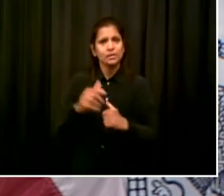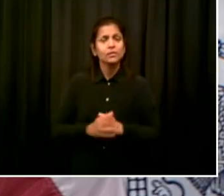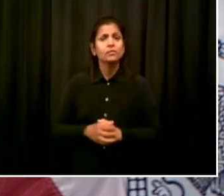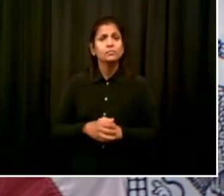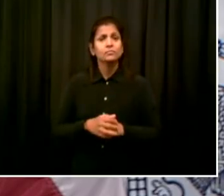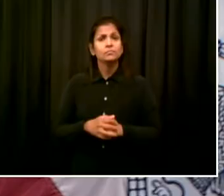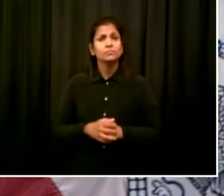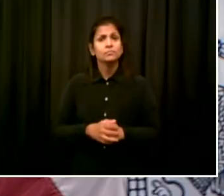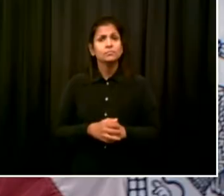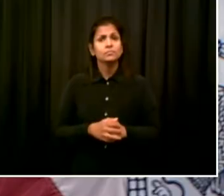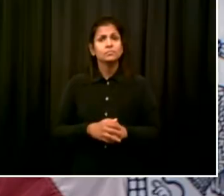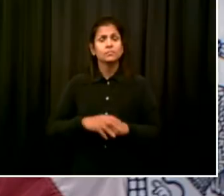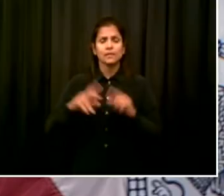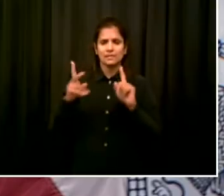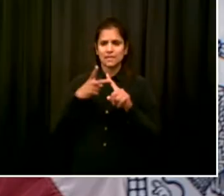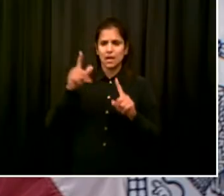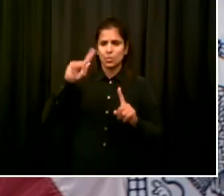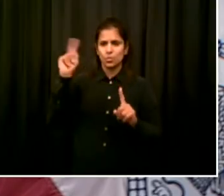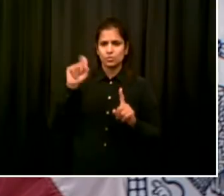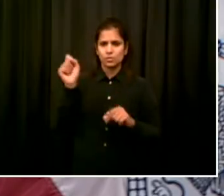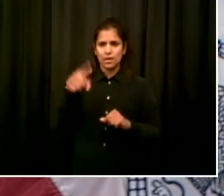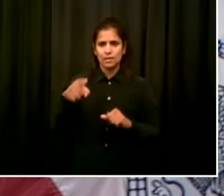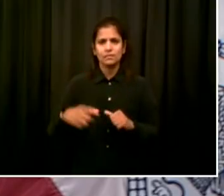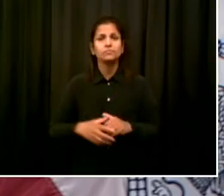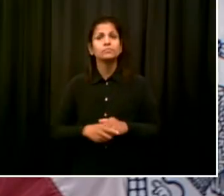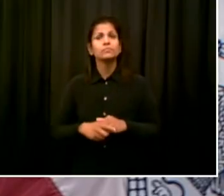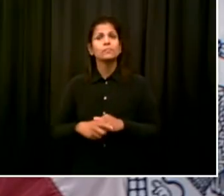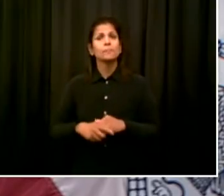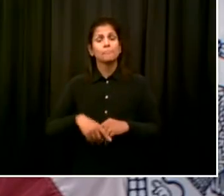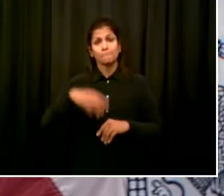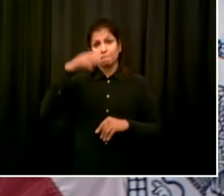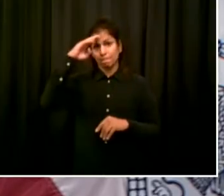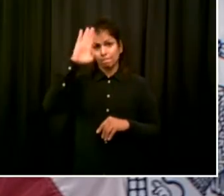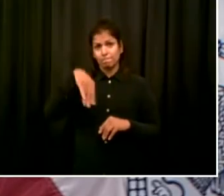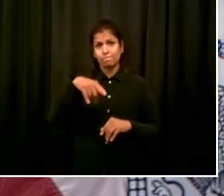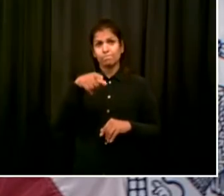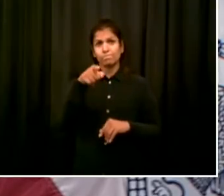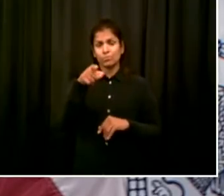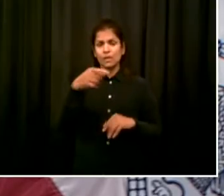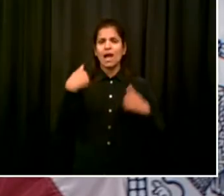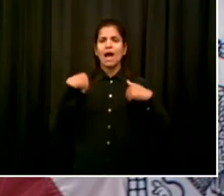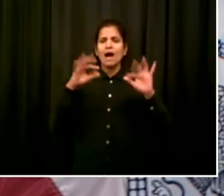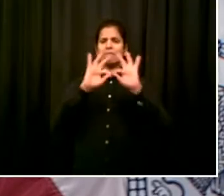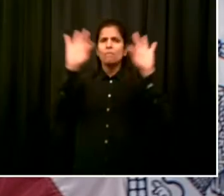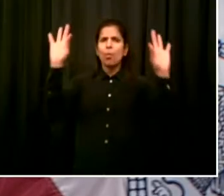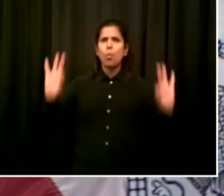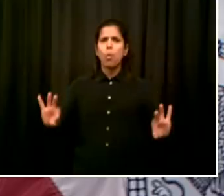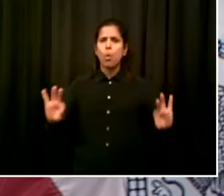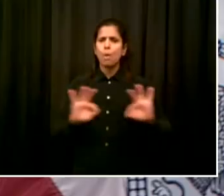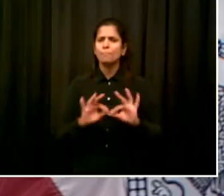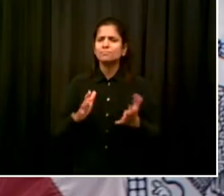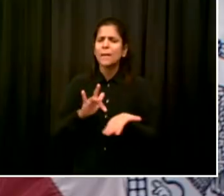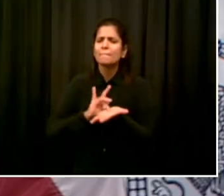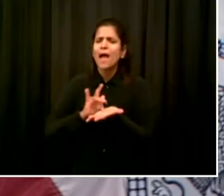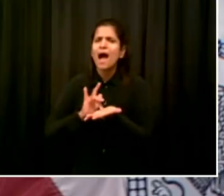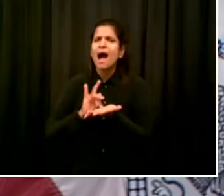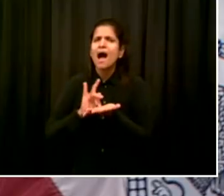FORWARD .